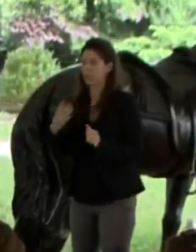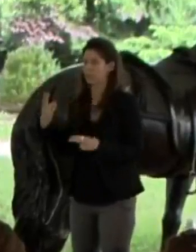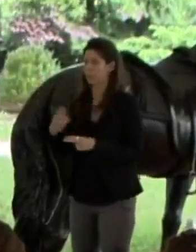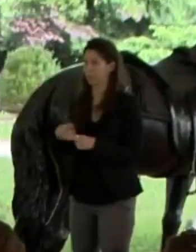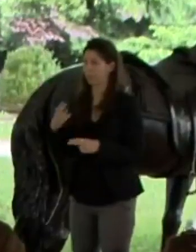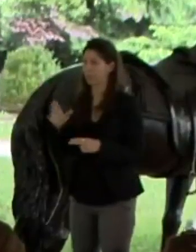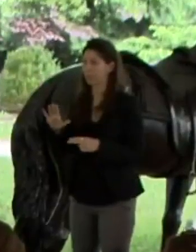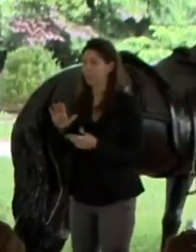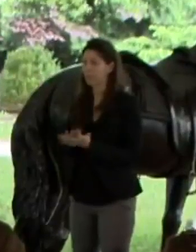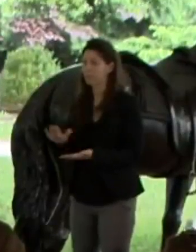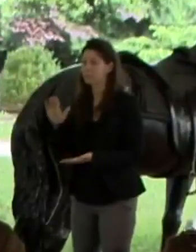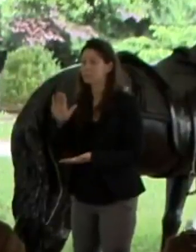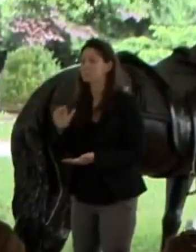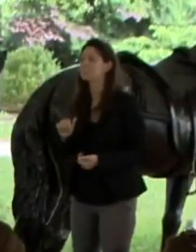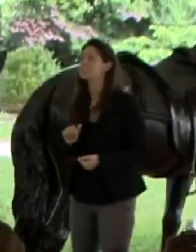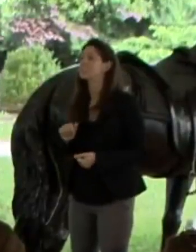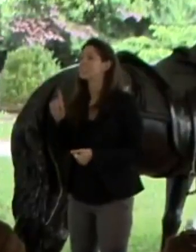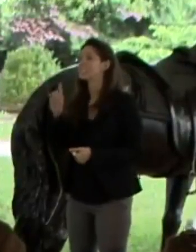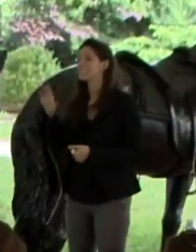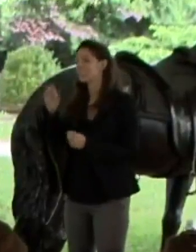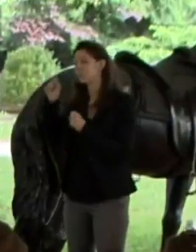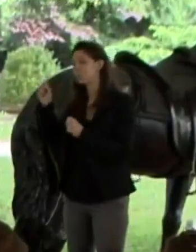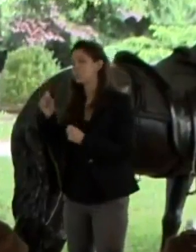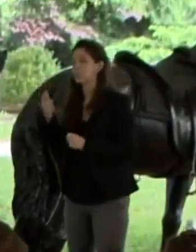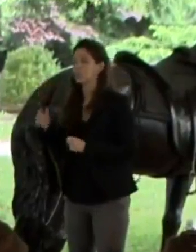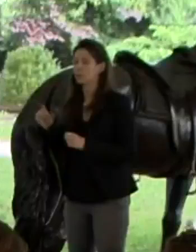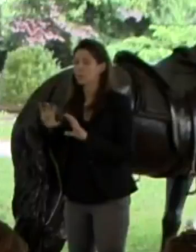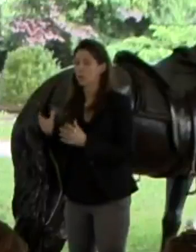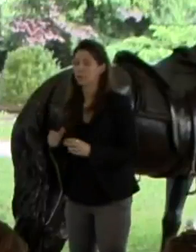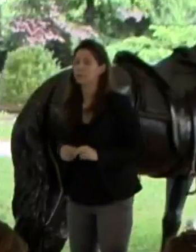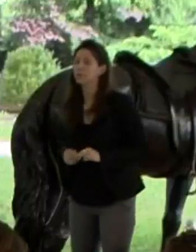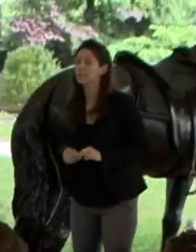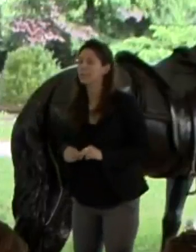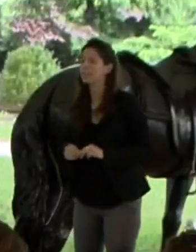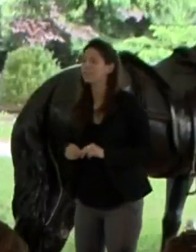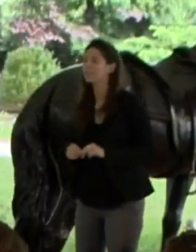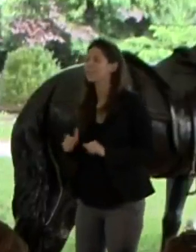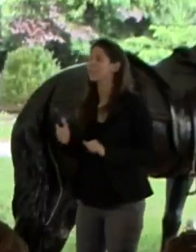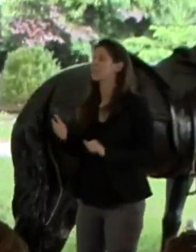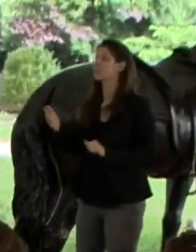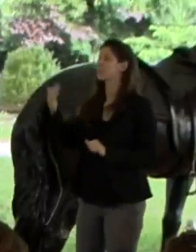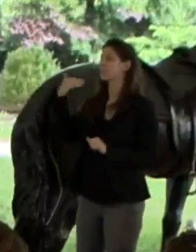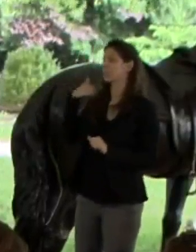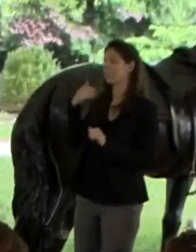LEE. DAVID FROM WARD 4, PROFESSOR